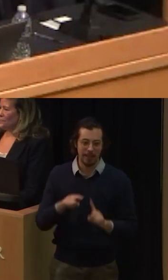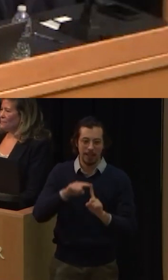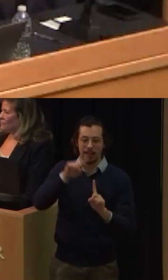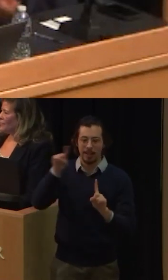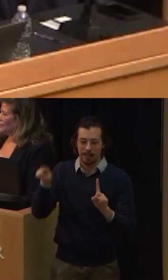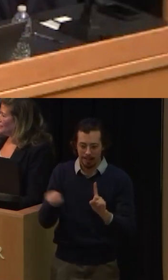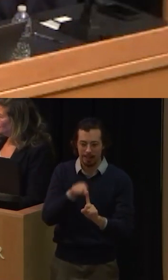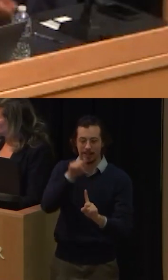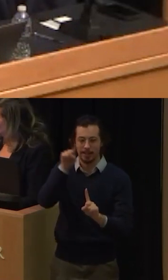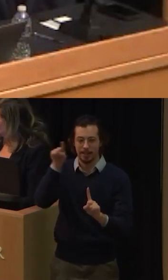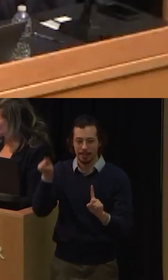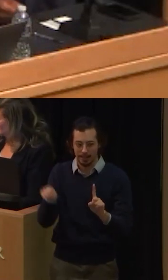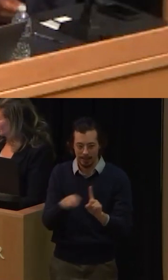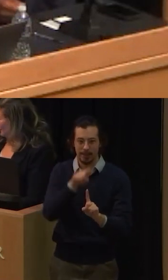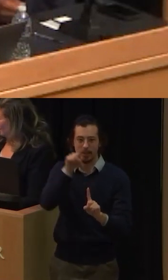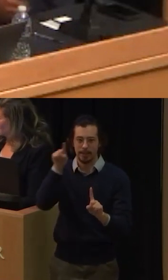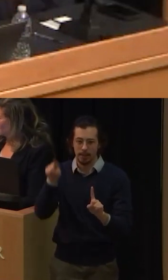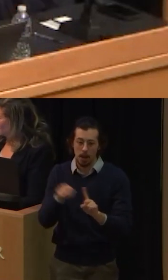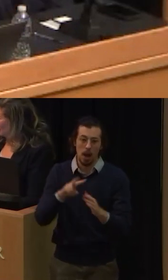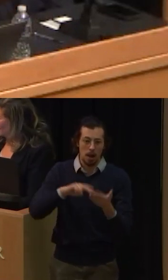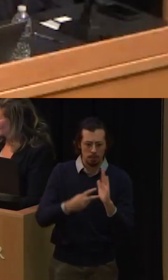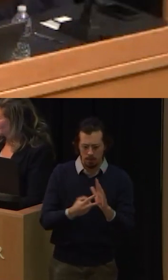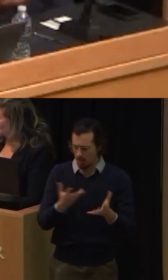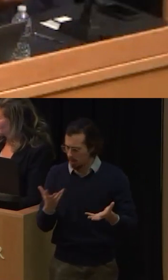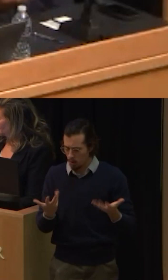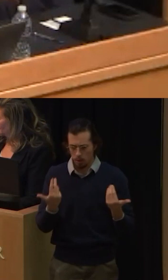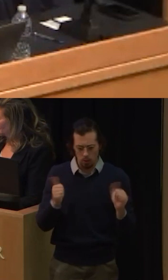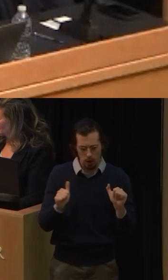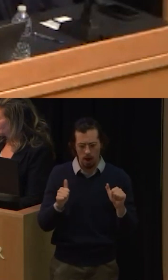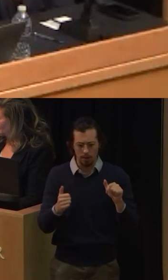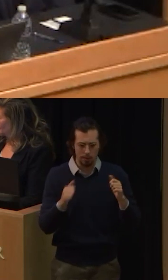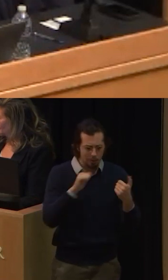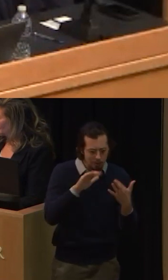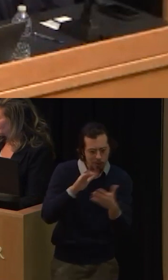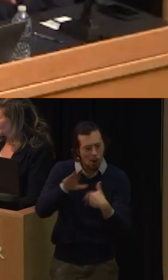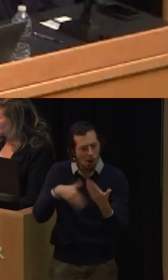So you end up playing this Whac-A-Mole game without seeing the holistic ways